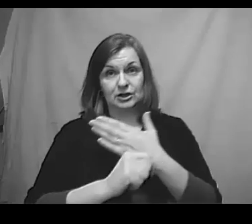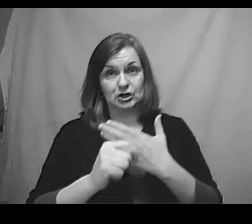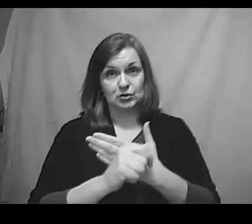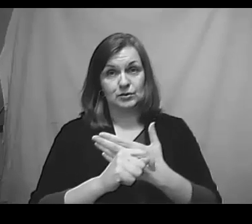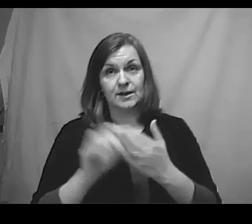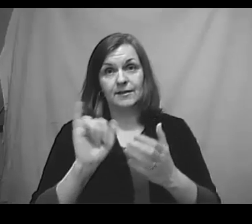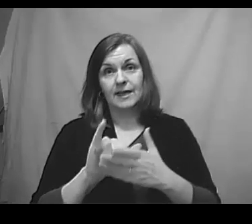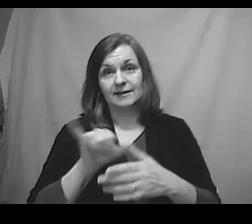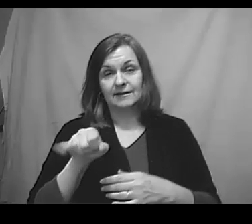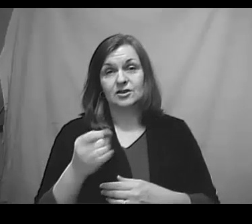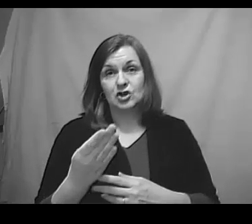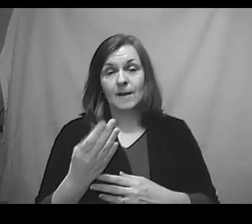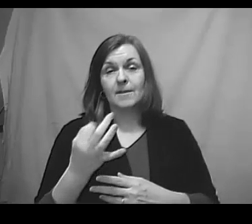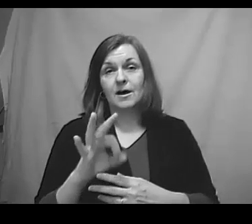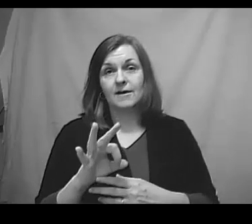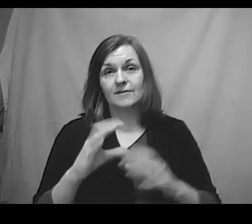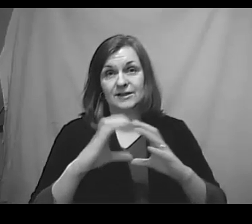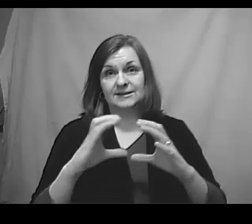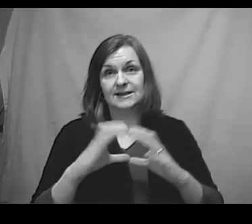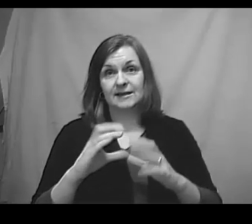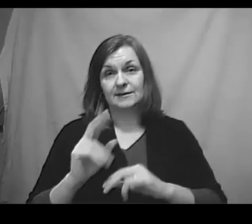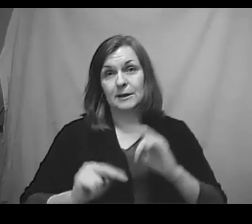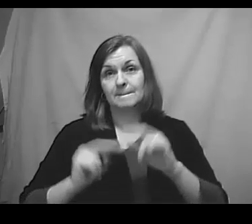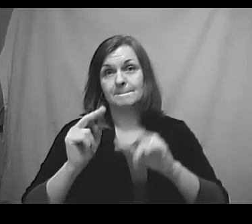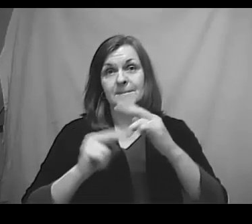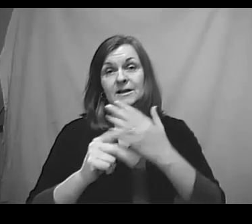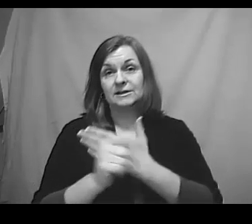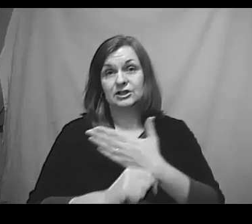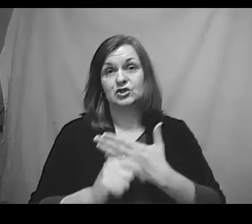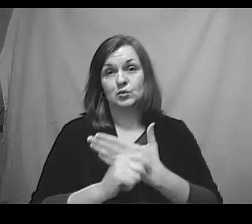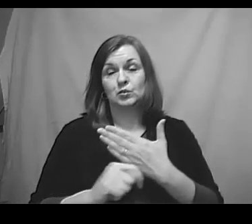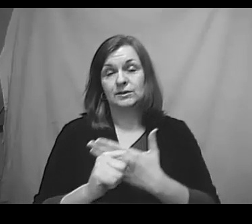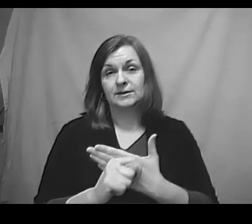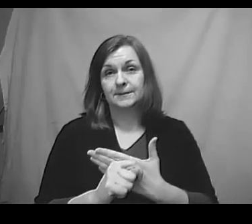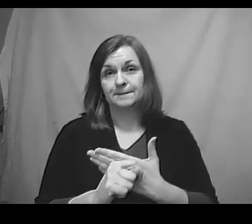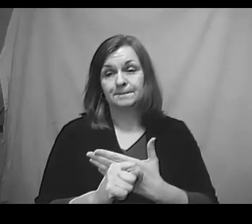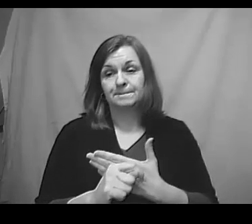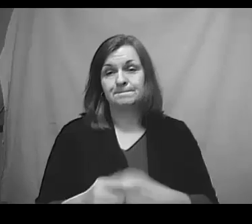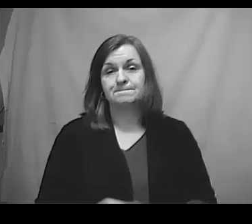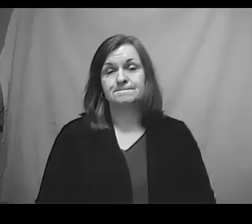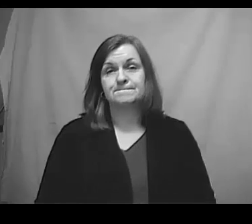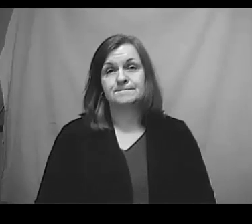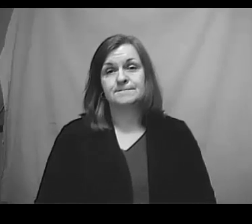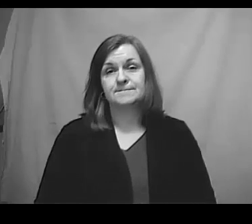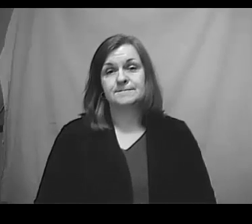That's the job of the cells is to build tissues